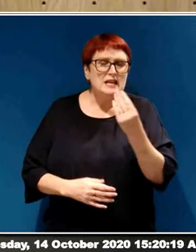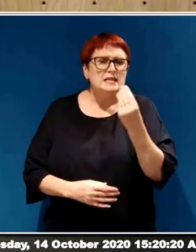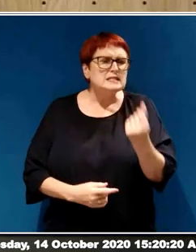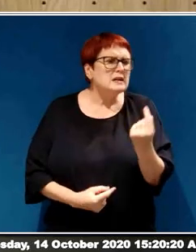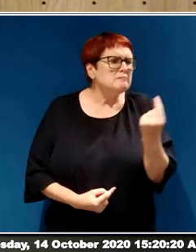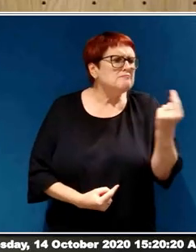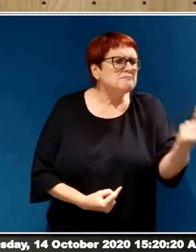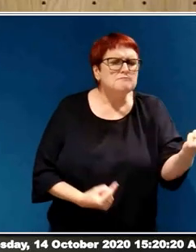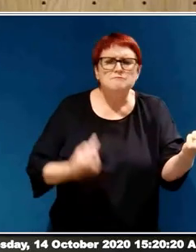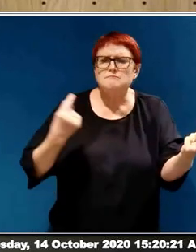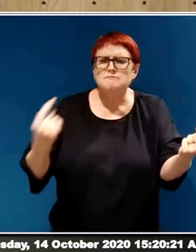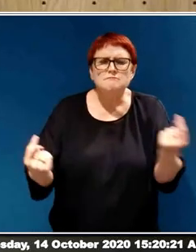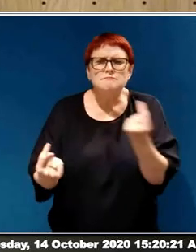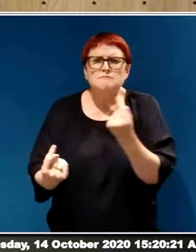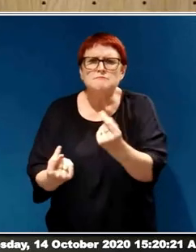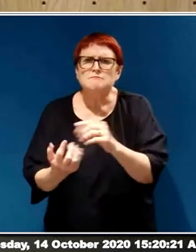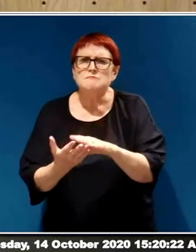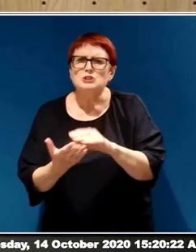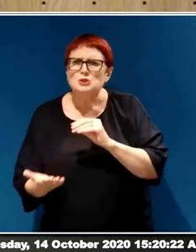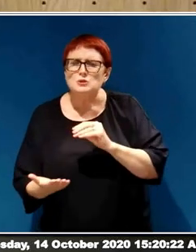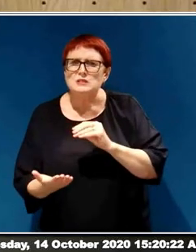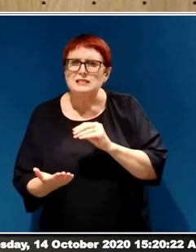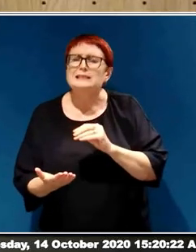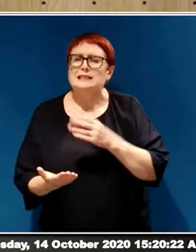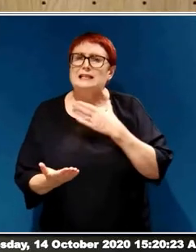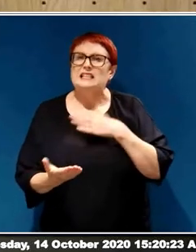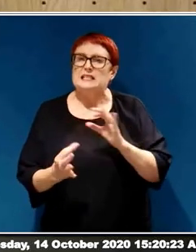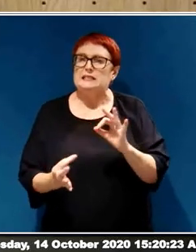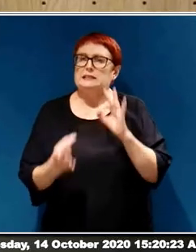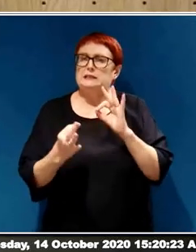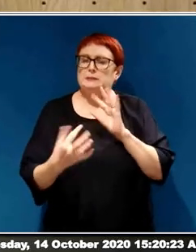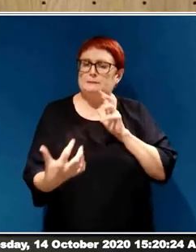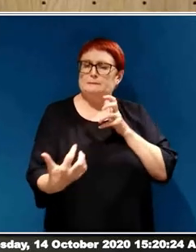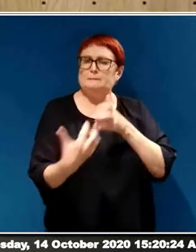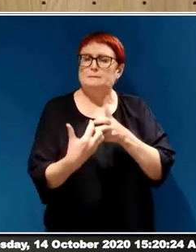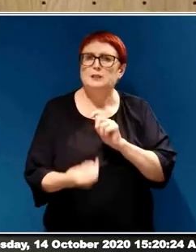adjustments might be essentially - - may not be needed by anyone else.